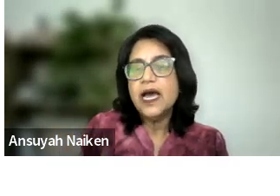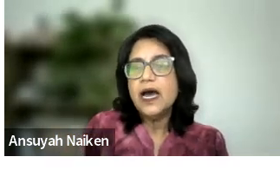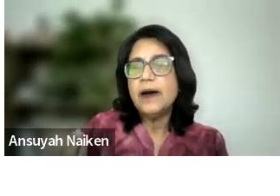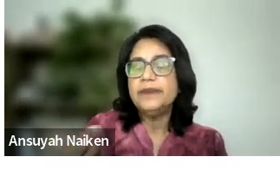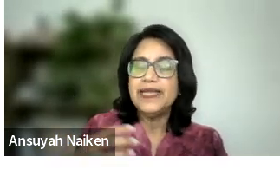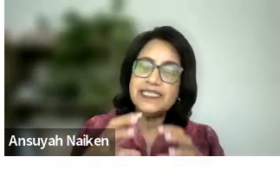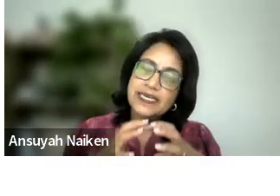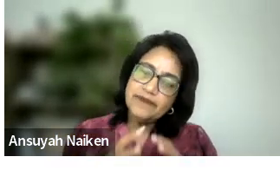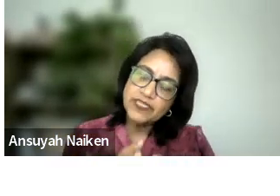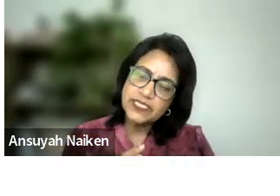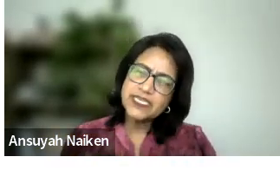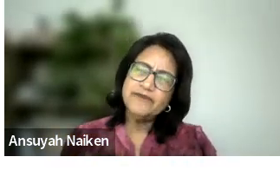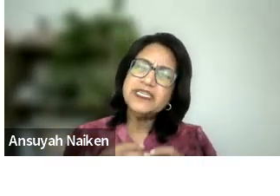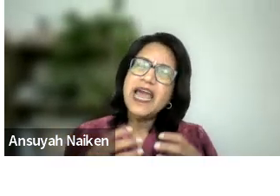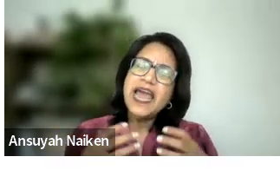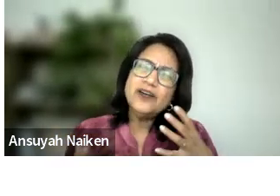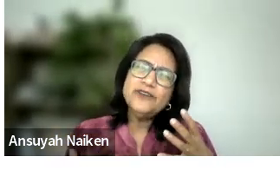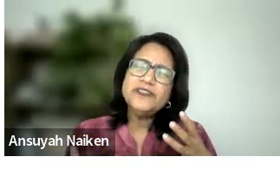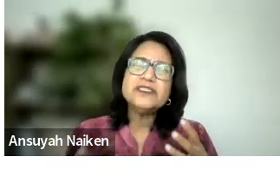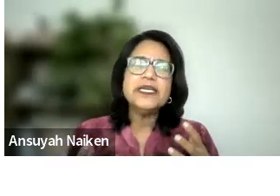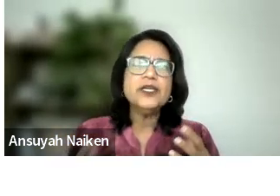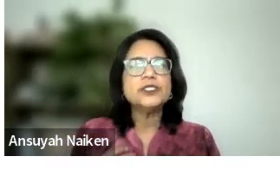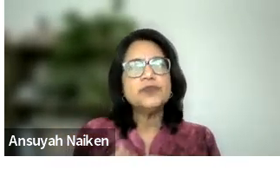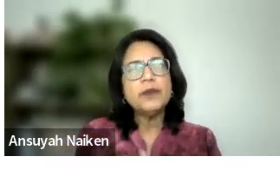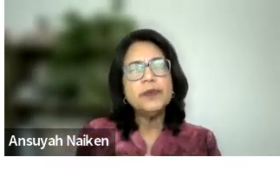So provide resources on how to have conversations about disabilities with their families.